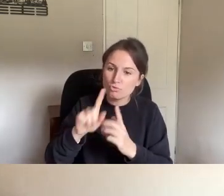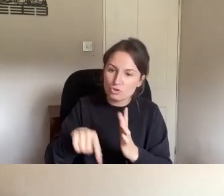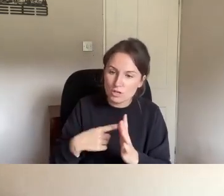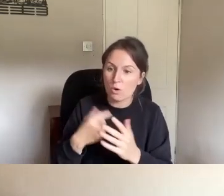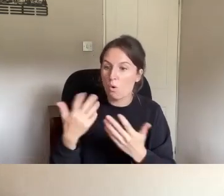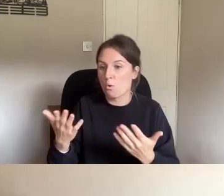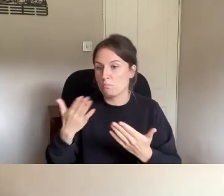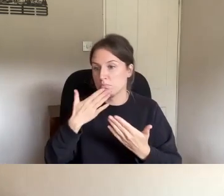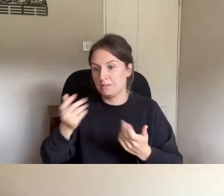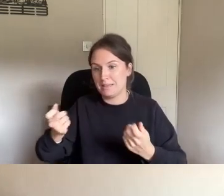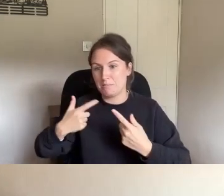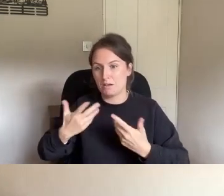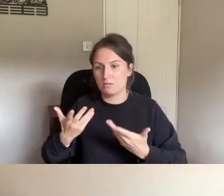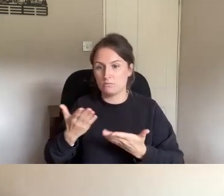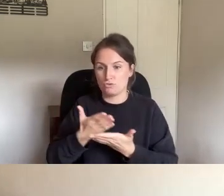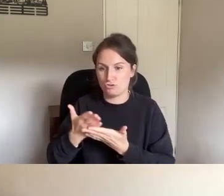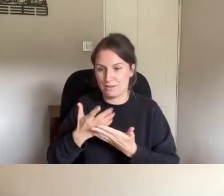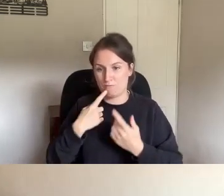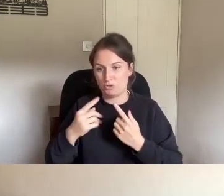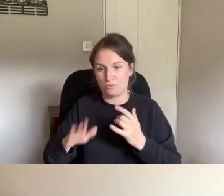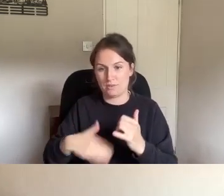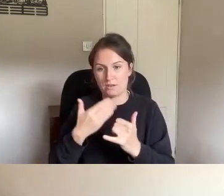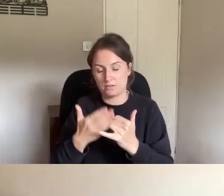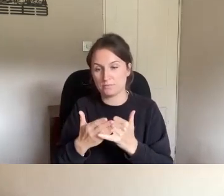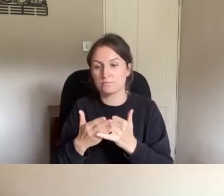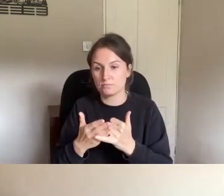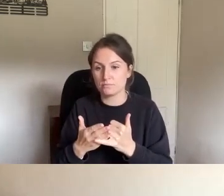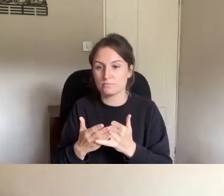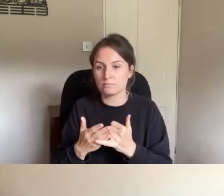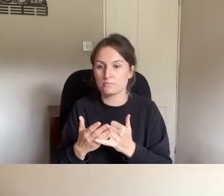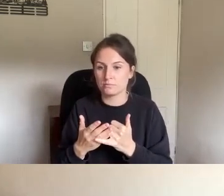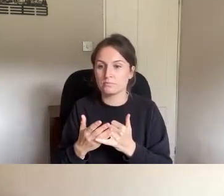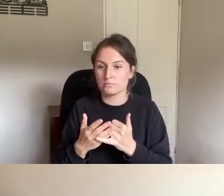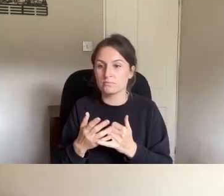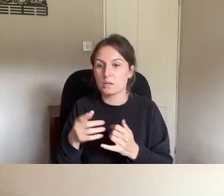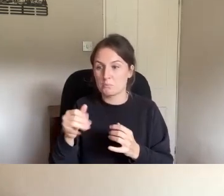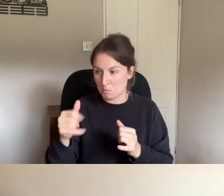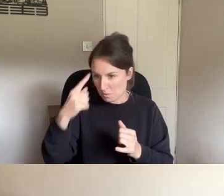or share those details at the end with a bit of information about your category and we can guide you